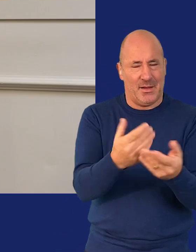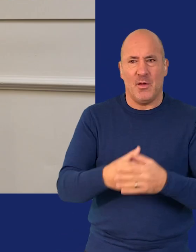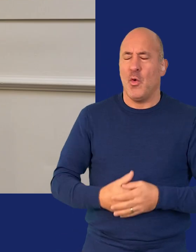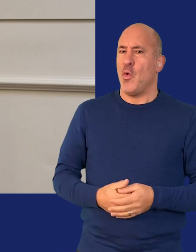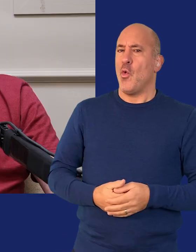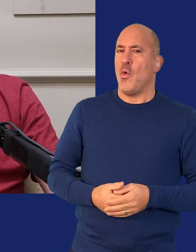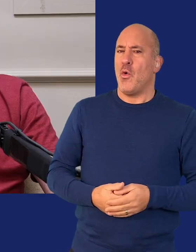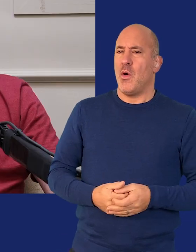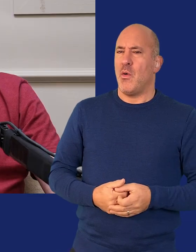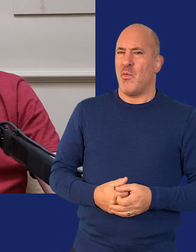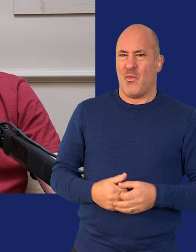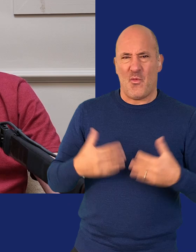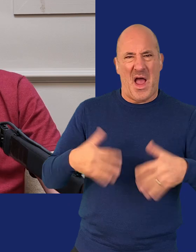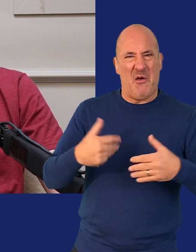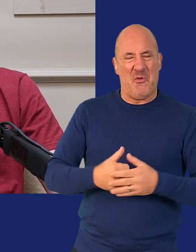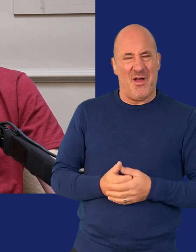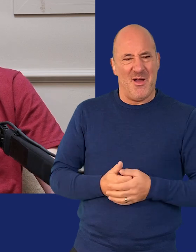That is quite powerful, Paul, so I don't know what to add to it.